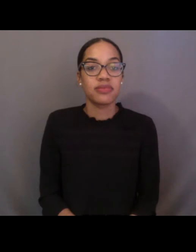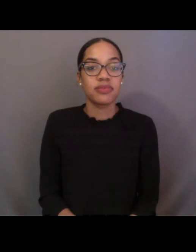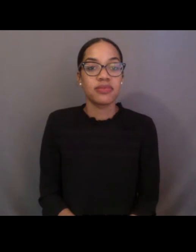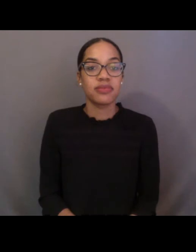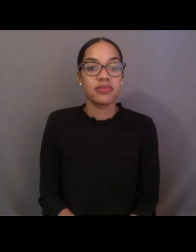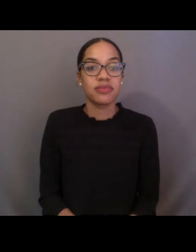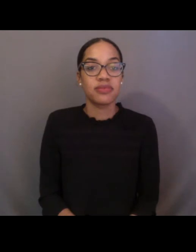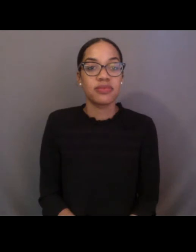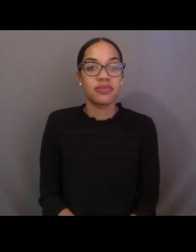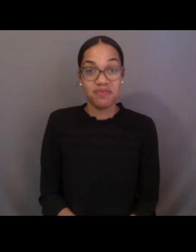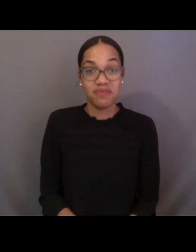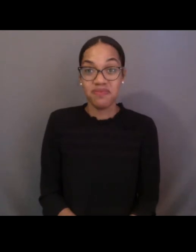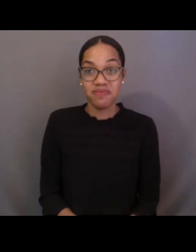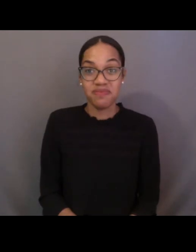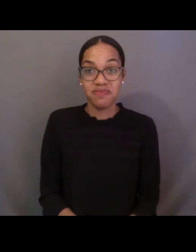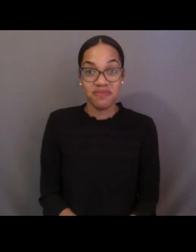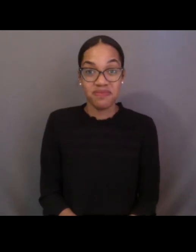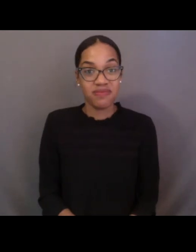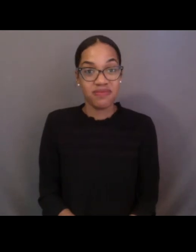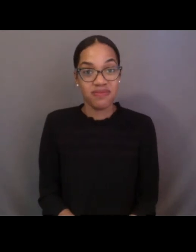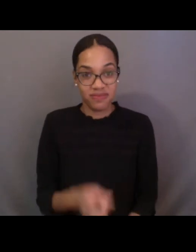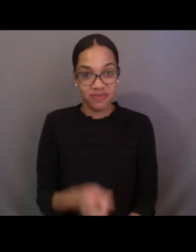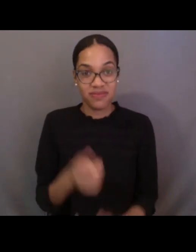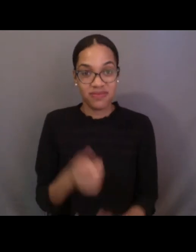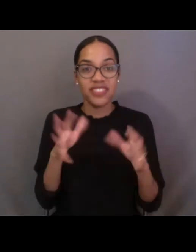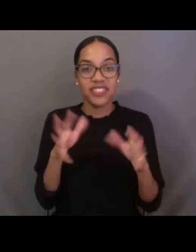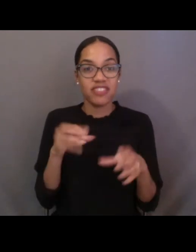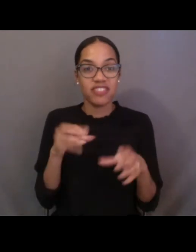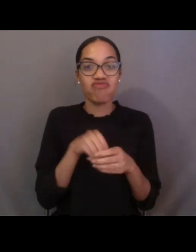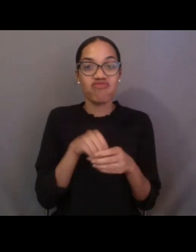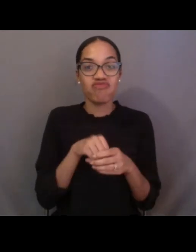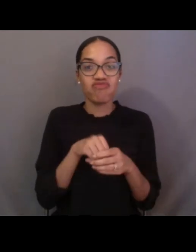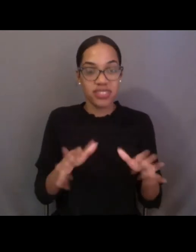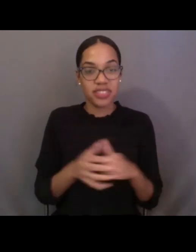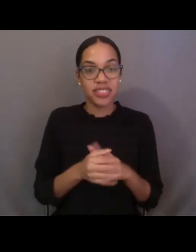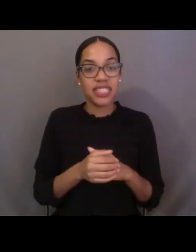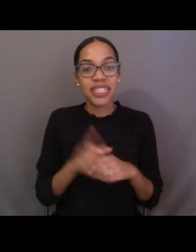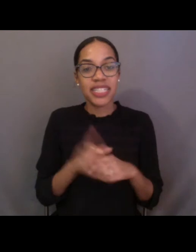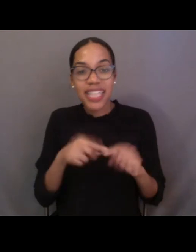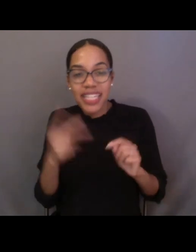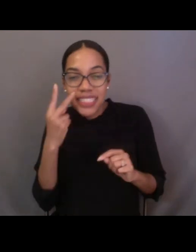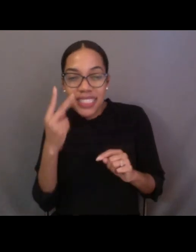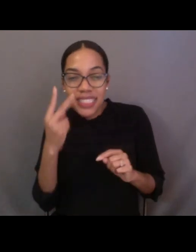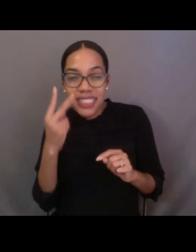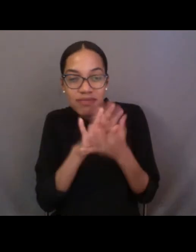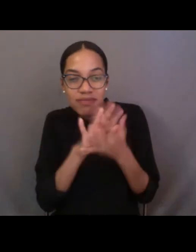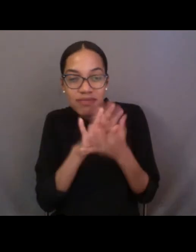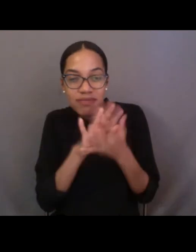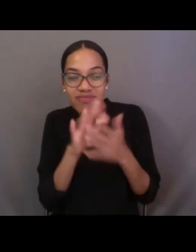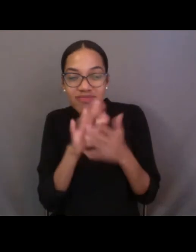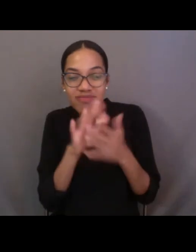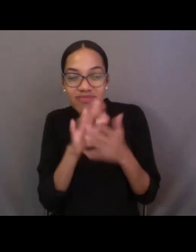All right. So they're all in there. And you can't really see them 'cause the water is so cloudy, but they're in there.